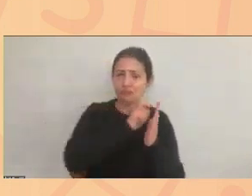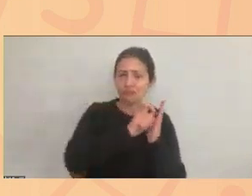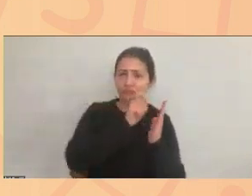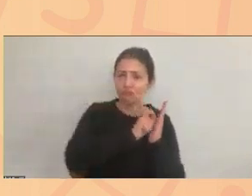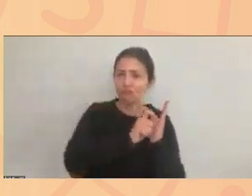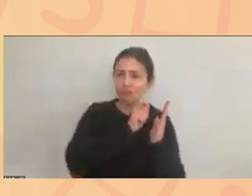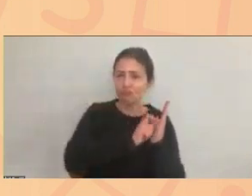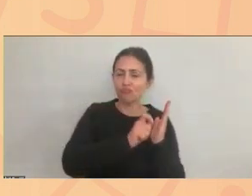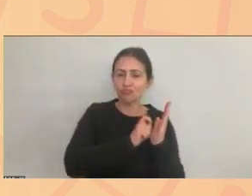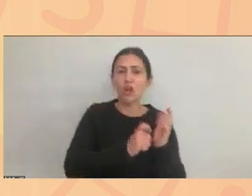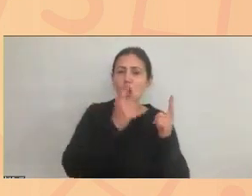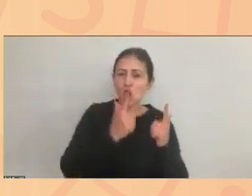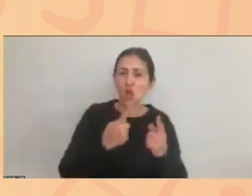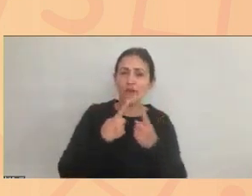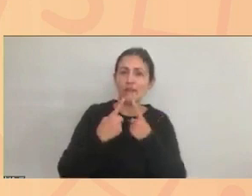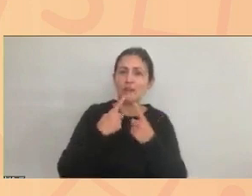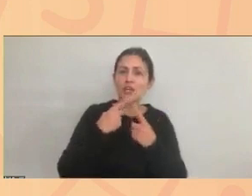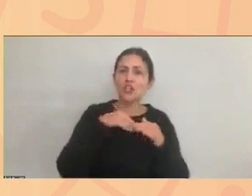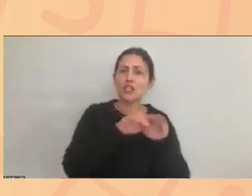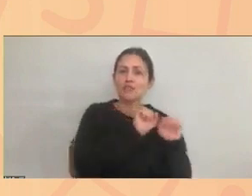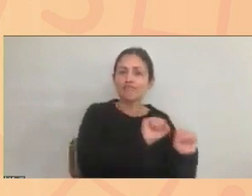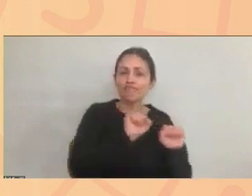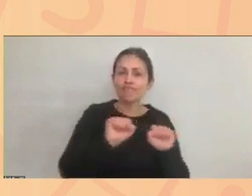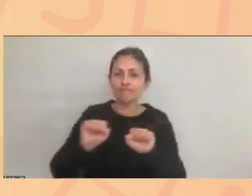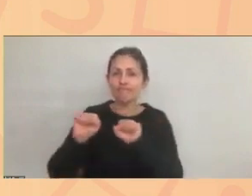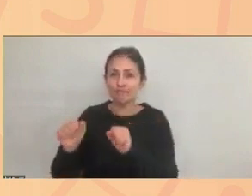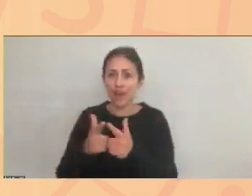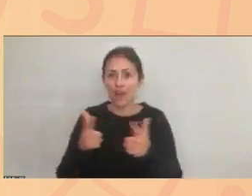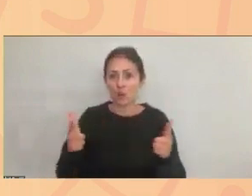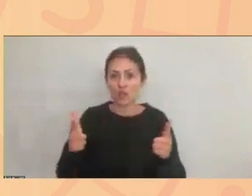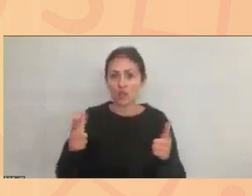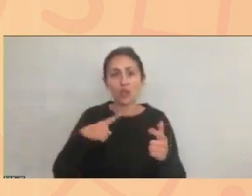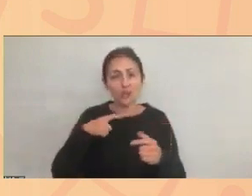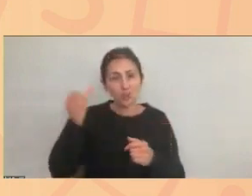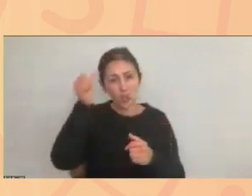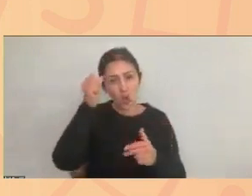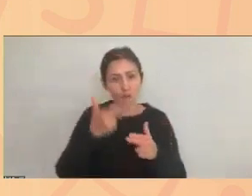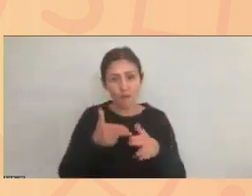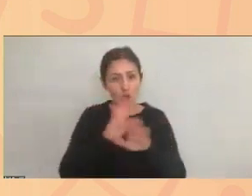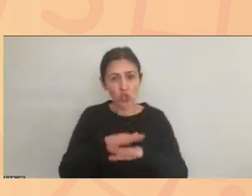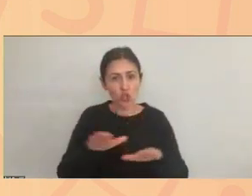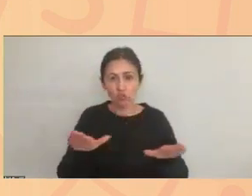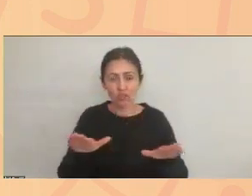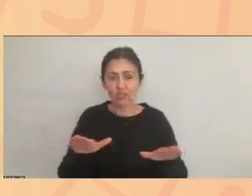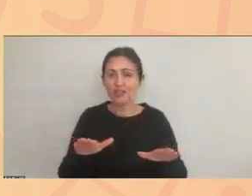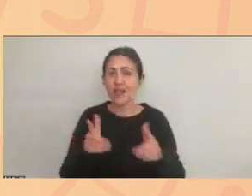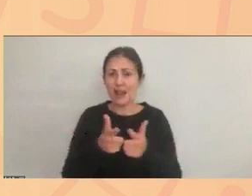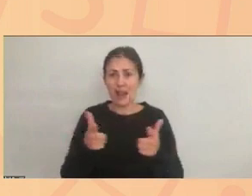because we knew how important the education was. The children were always sent to school and the elders decided, yes,